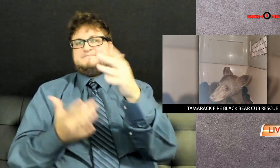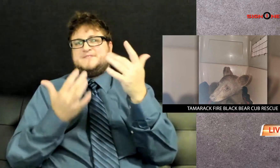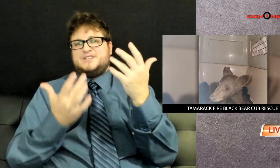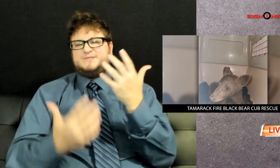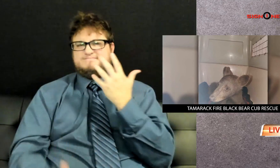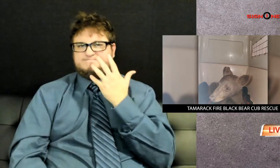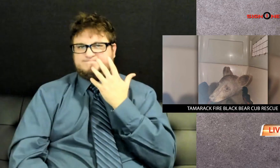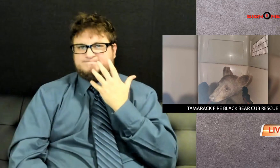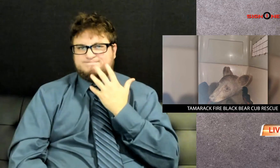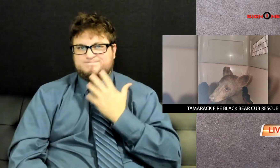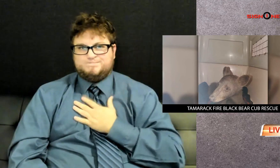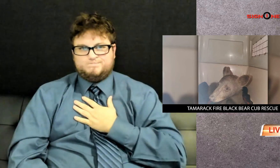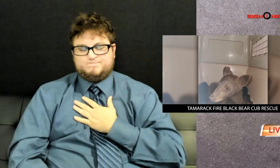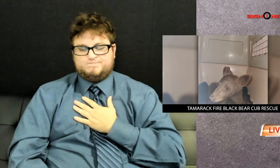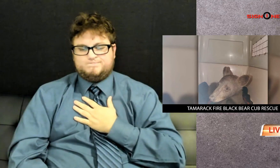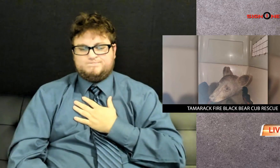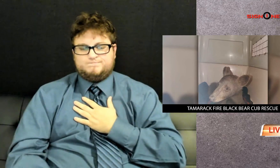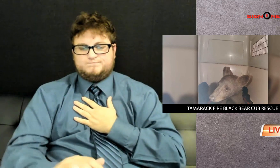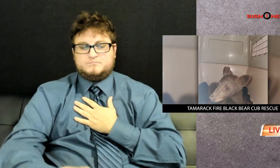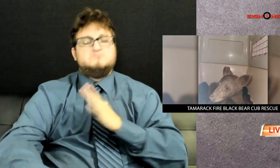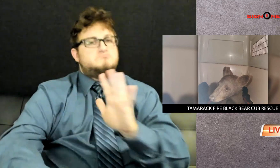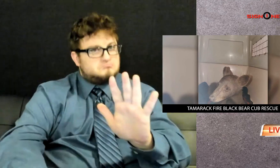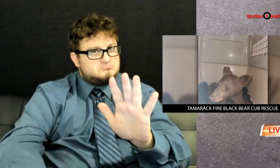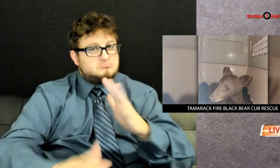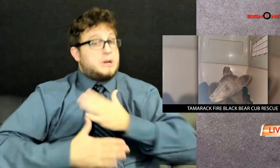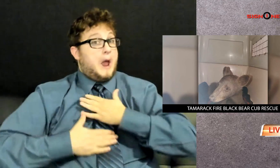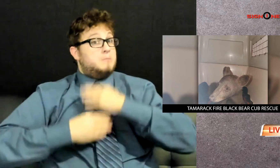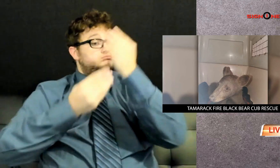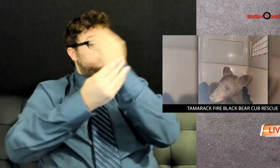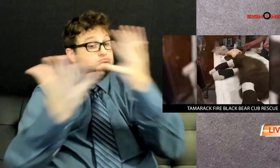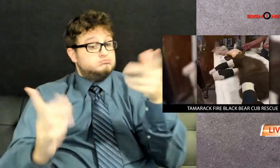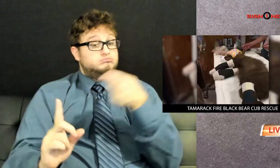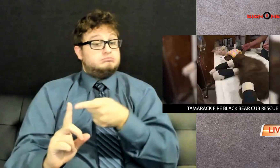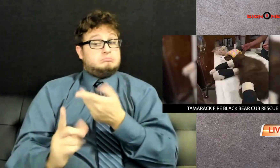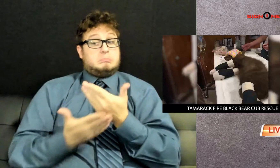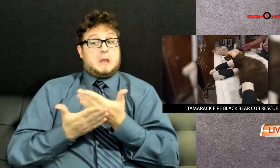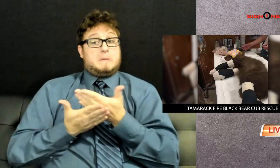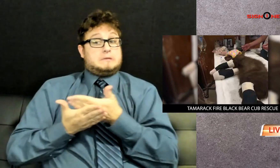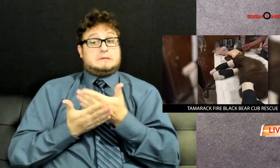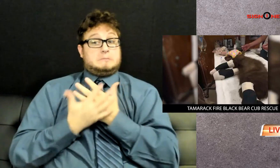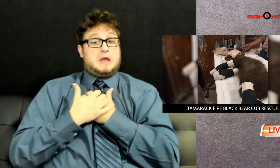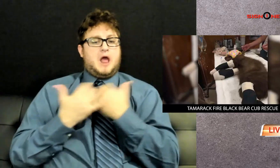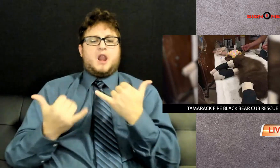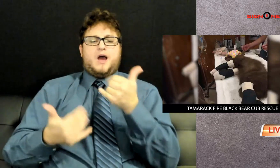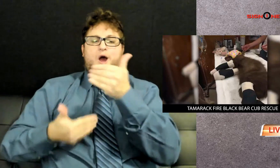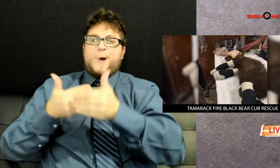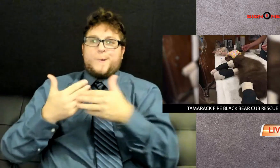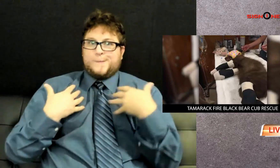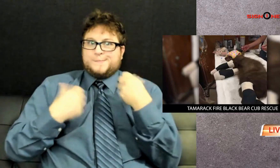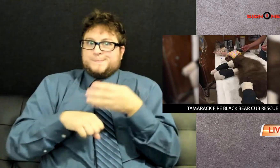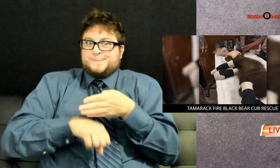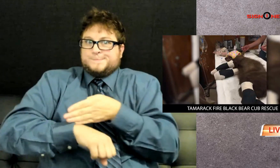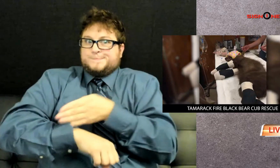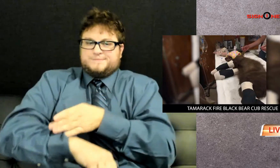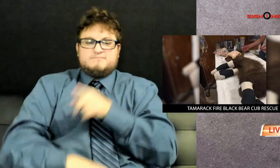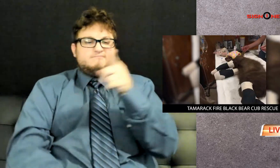and believes she may have perished but they are happy to report the bear cub is doing